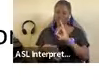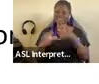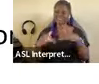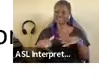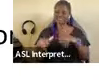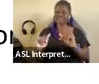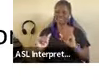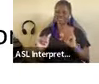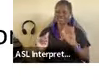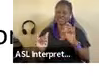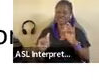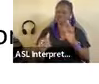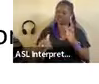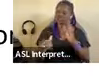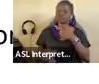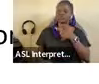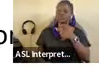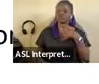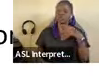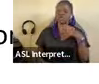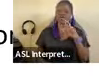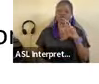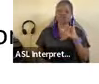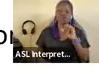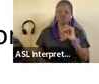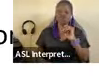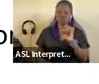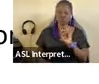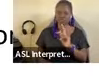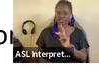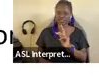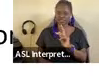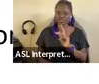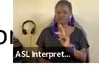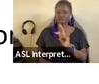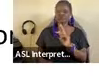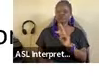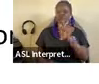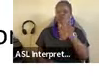And so those are particular charges, public health professionals to look after